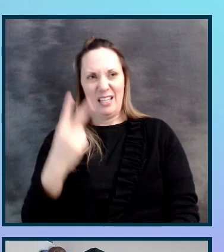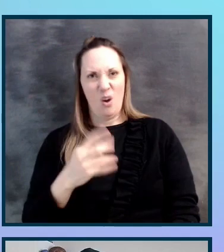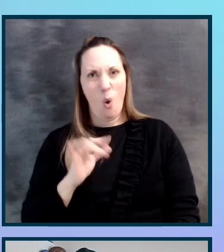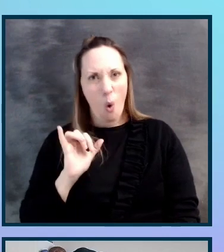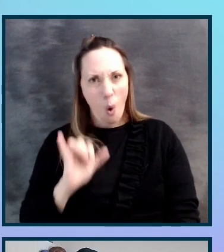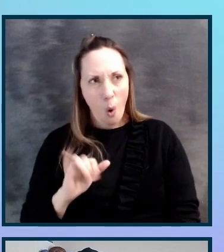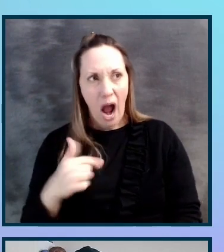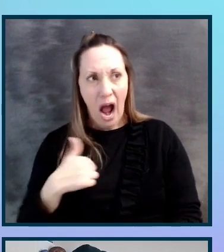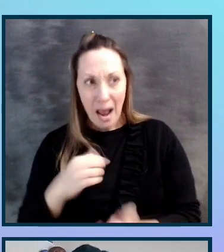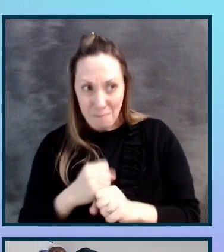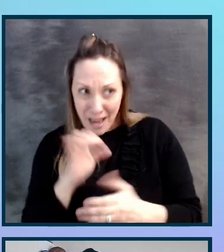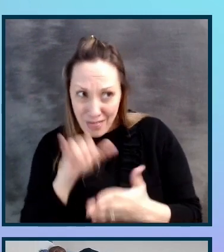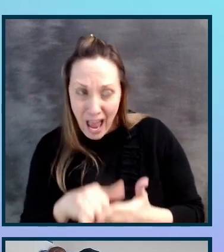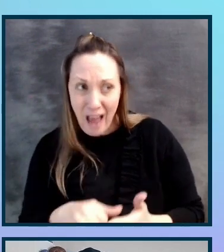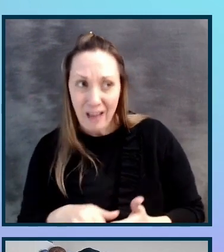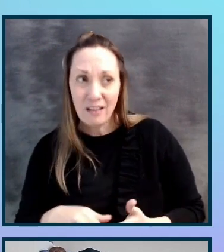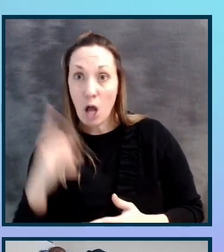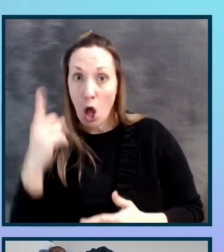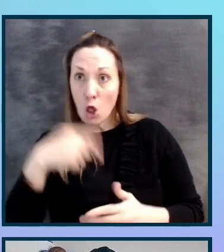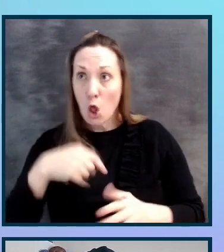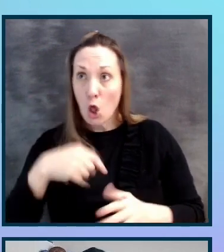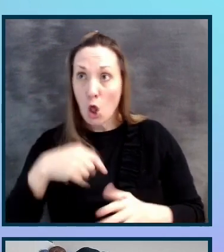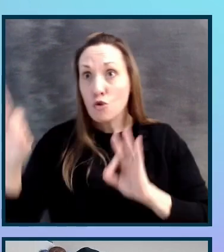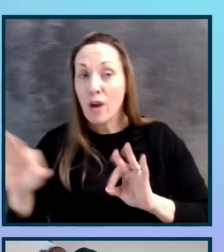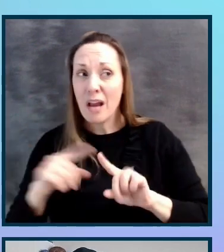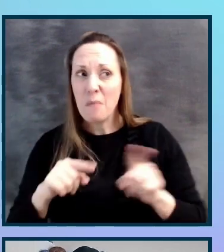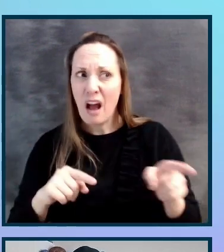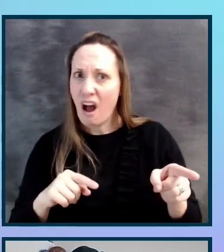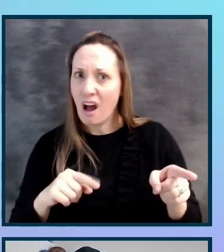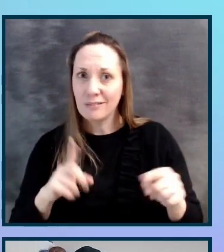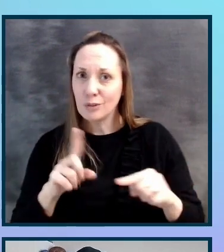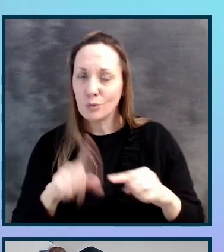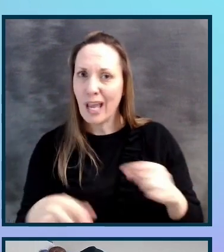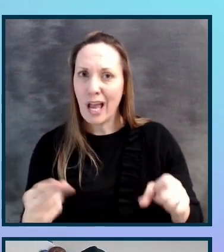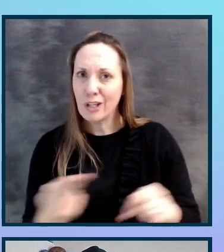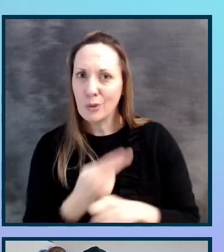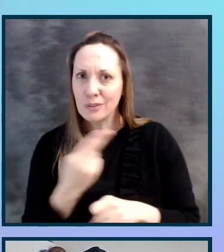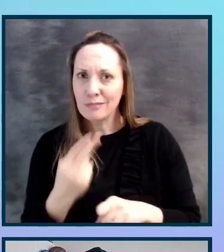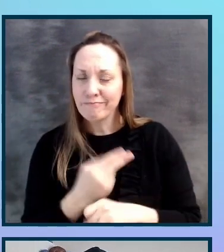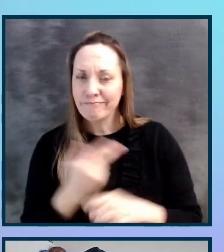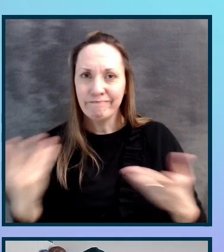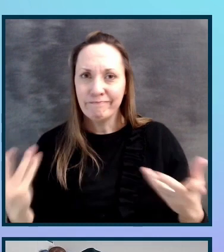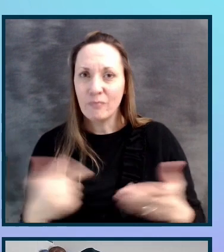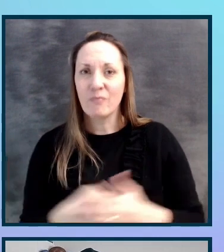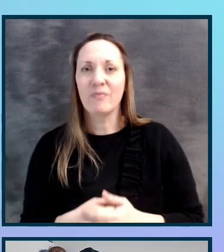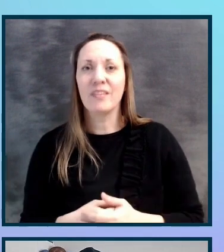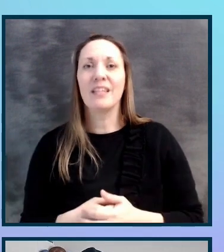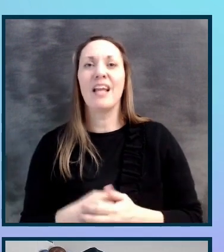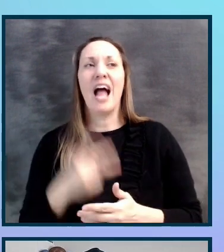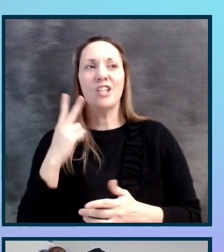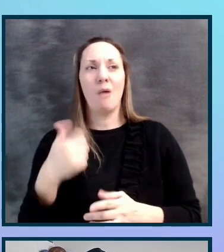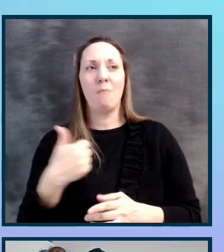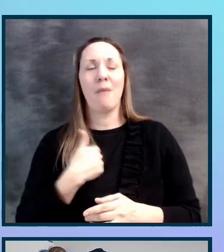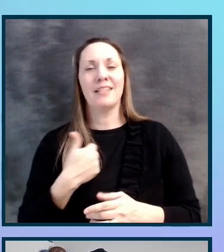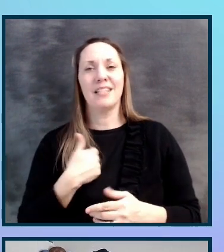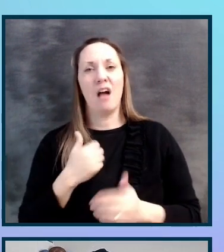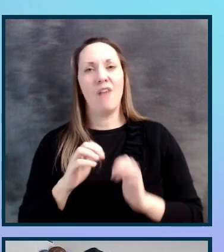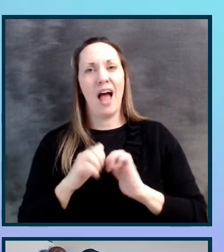Yeah, it looks great, looks wonderful which everybody else said, this is the greatest thing I ever created. But I got to see firsthand just how bad